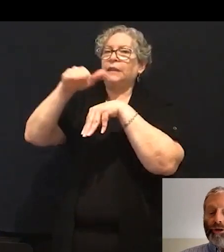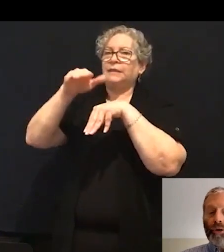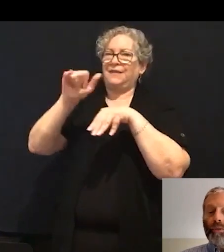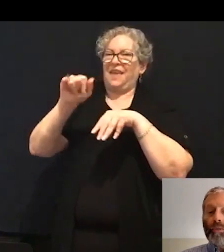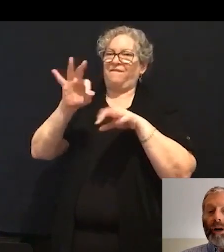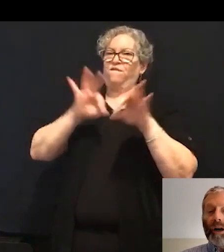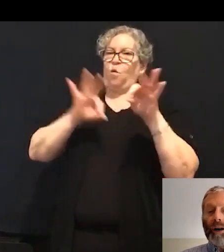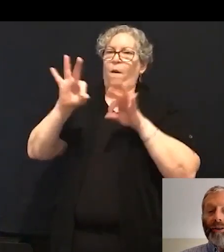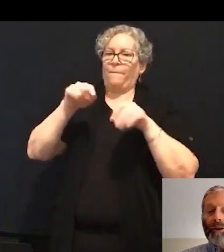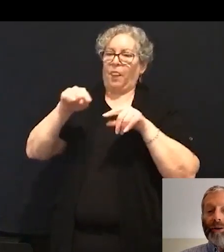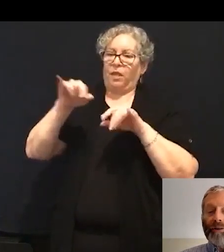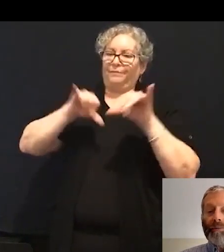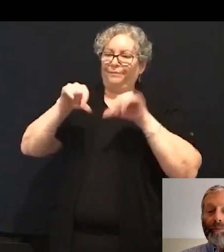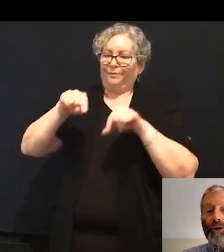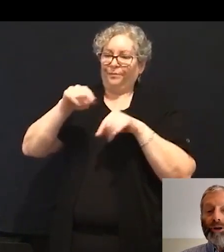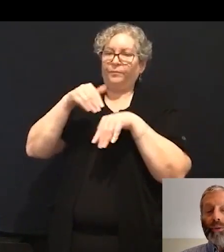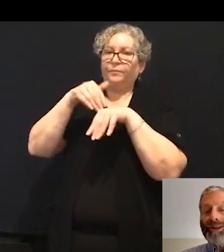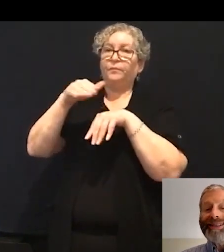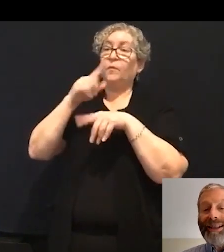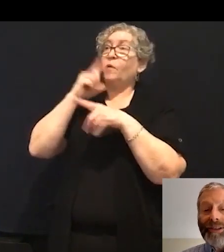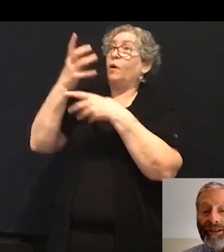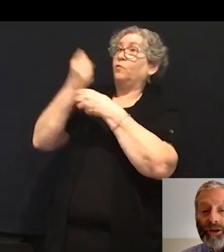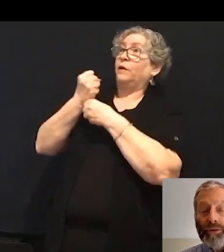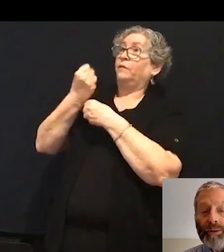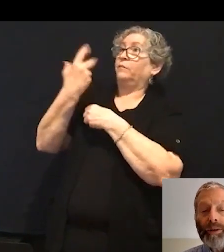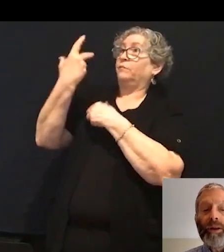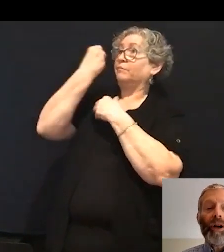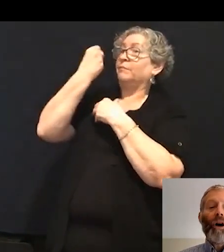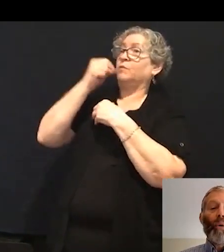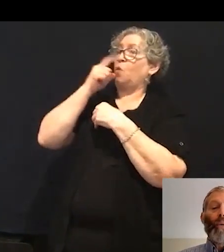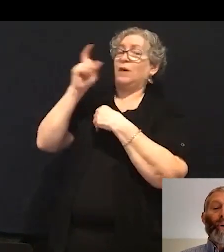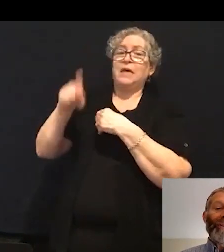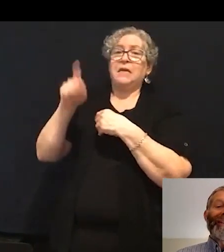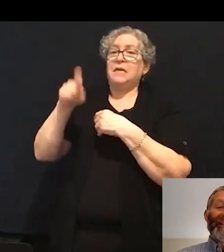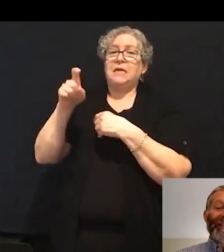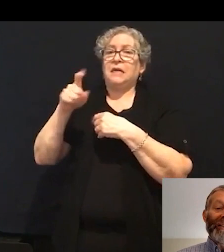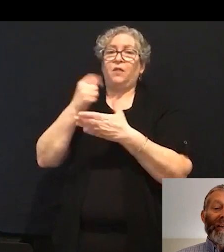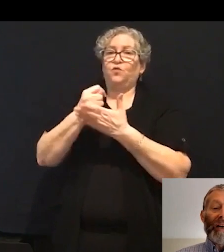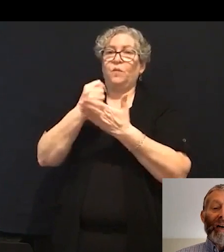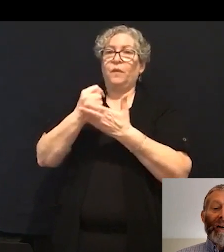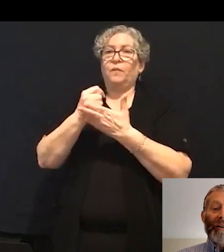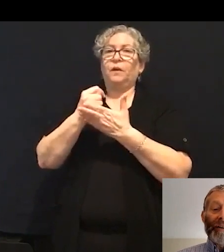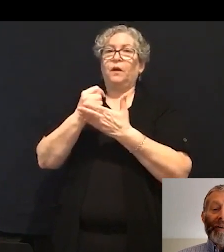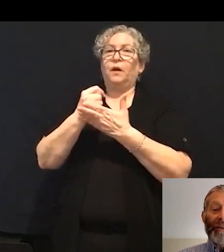so the person receiving this treatment won't need it--